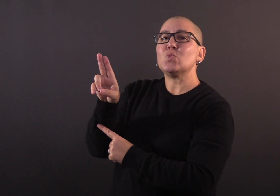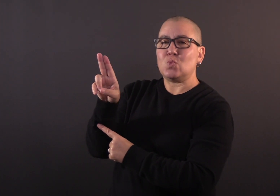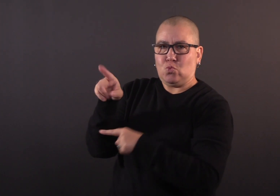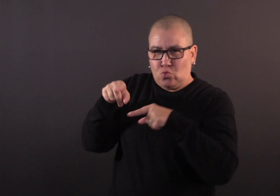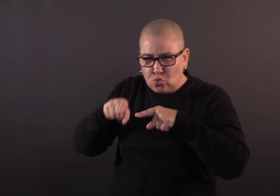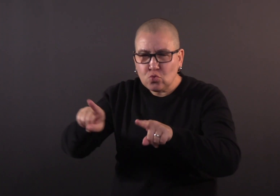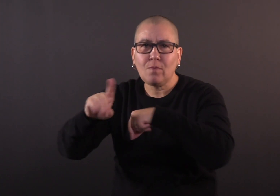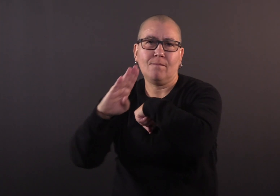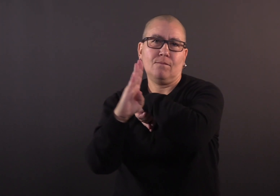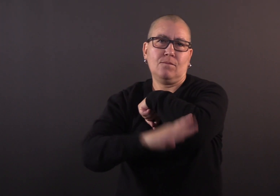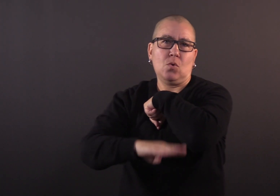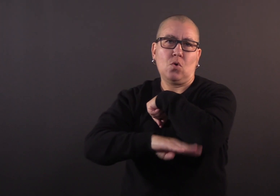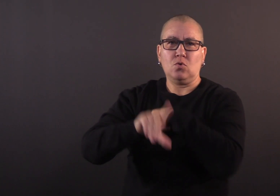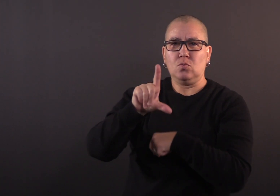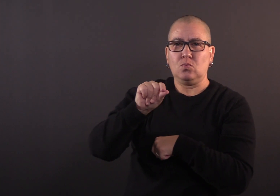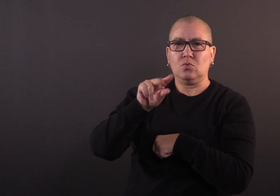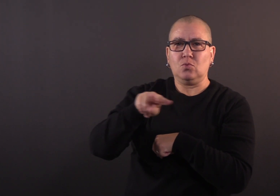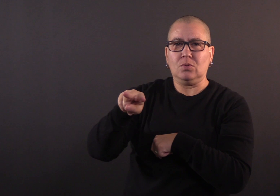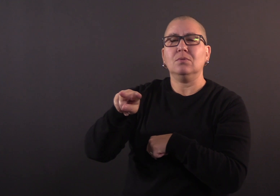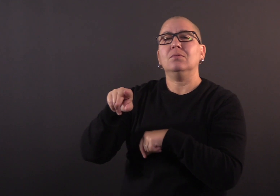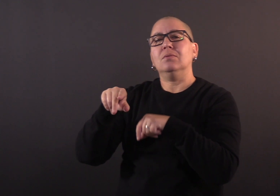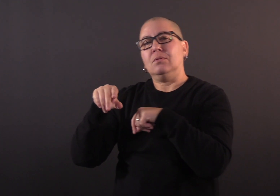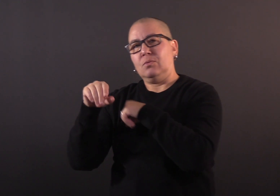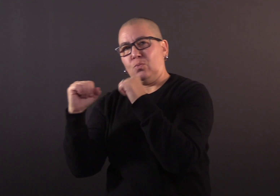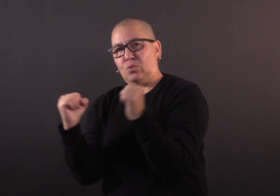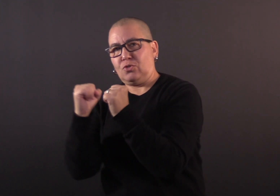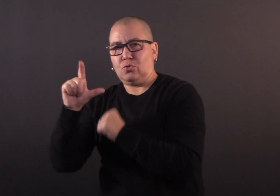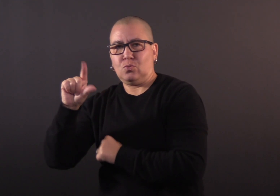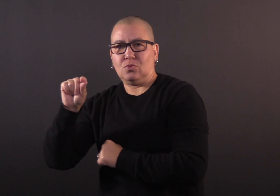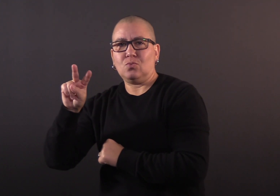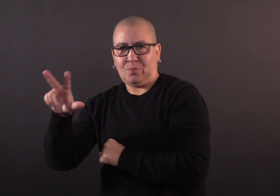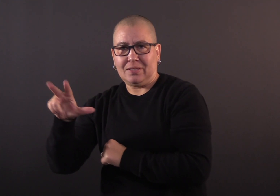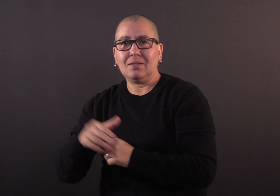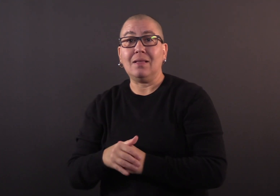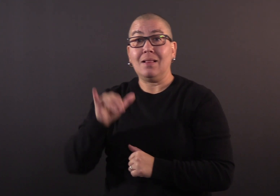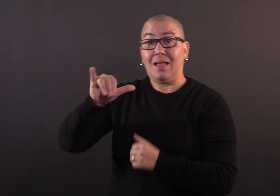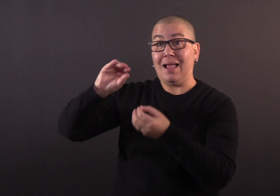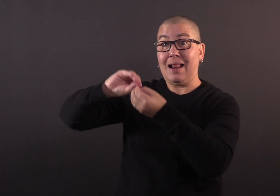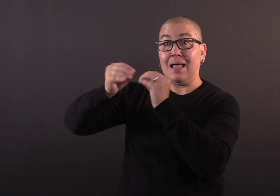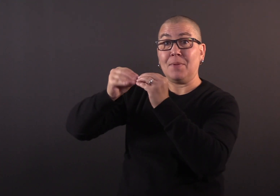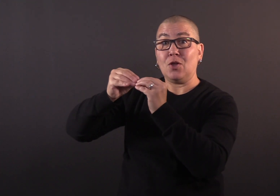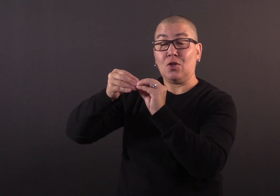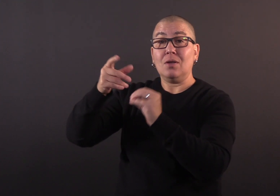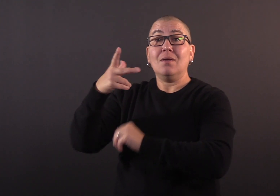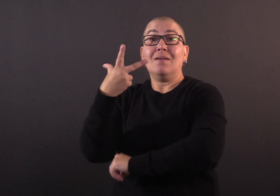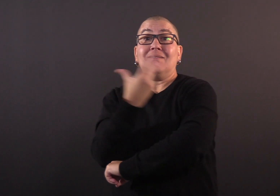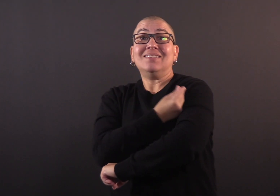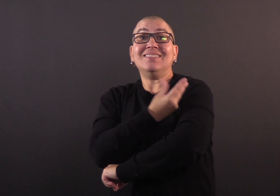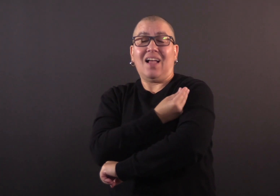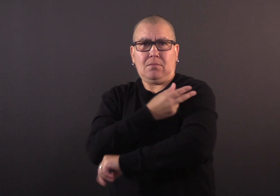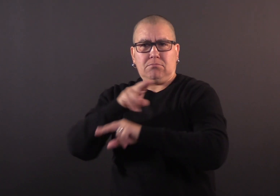received the flu vaccine during the 2022-23 respiratory illness season,